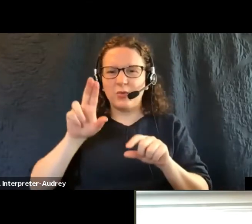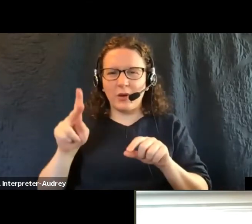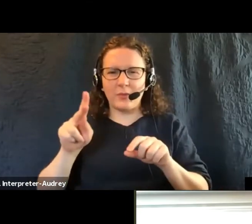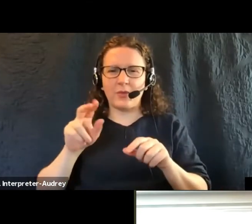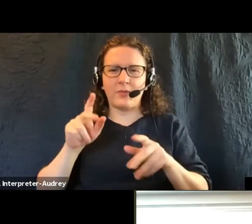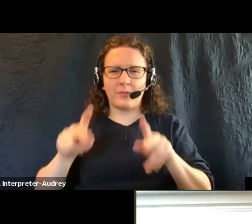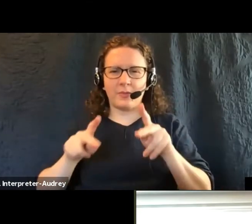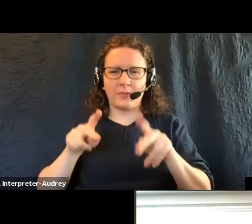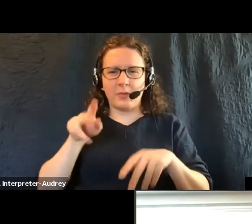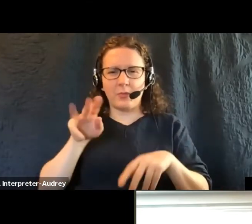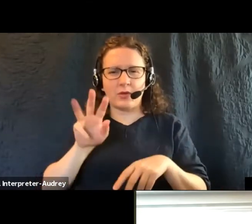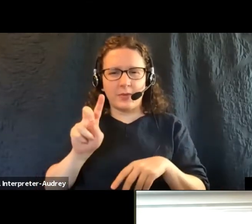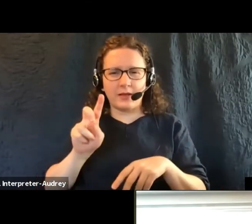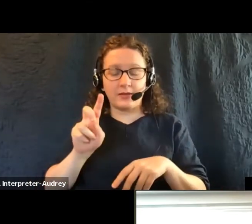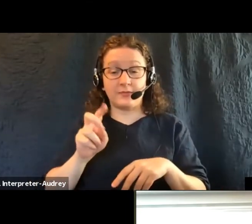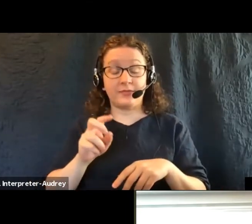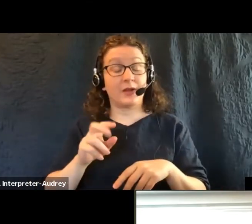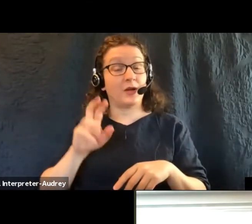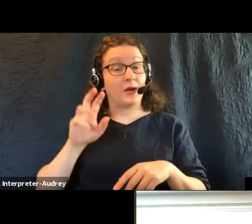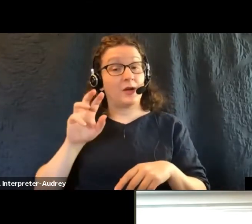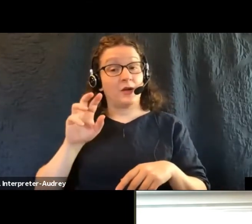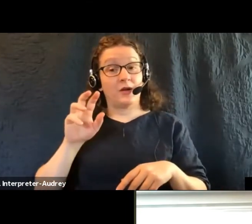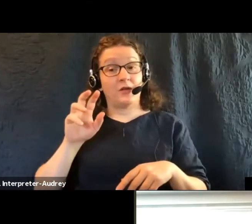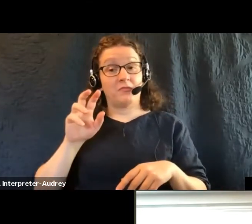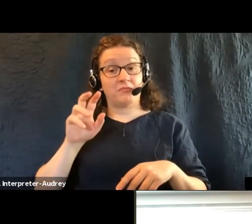Sure, that's a wonderful question.